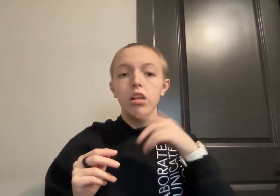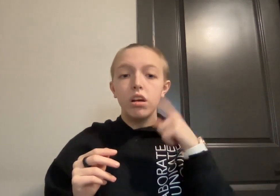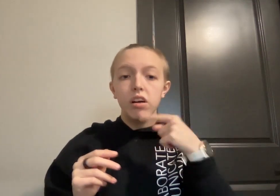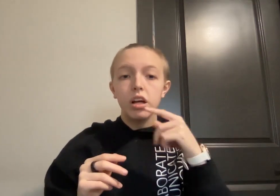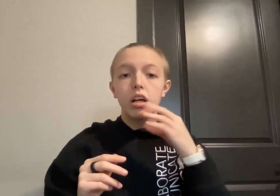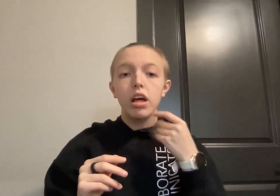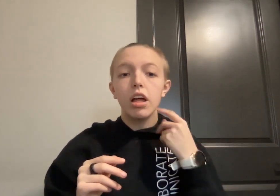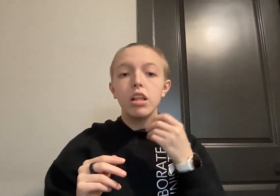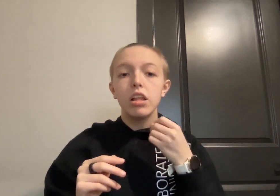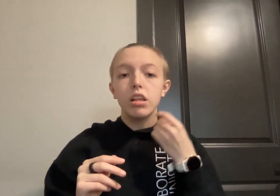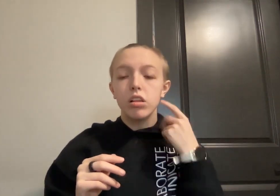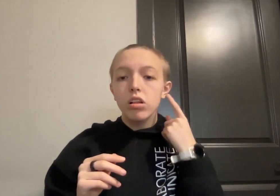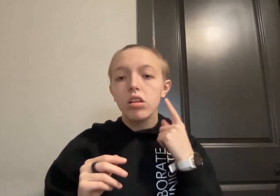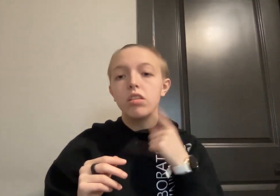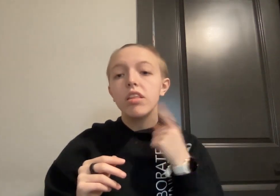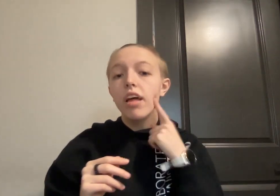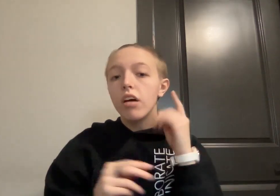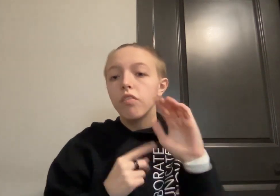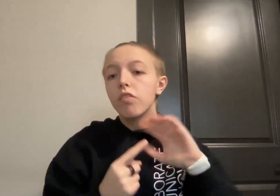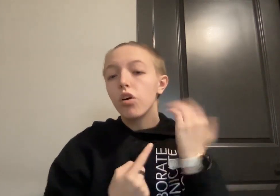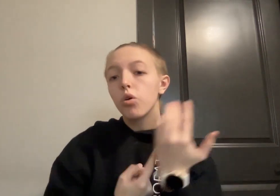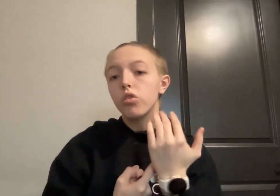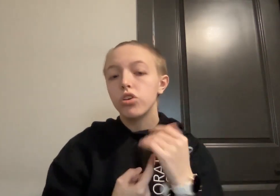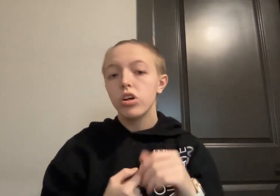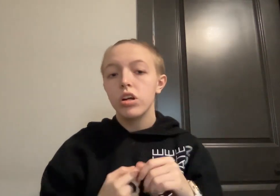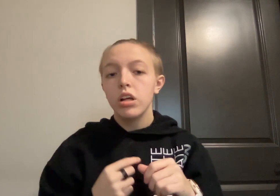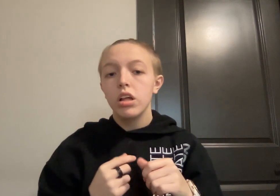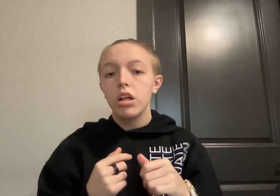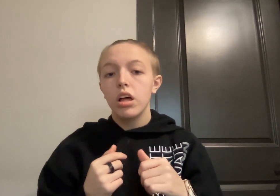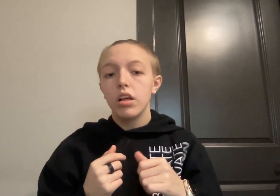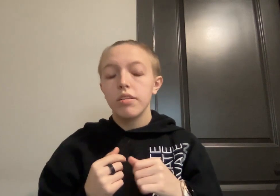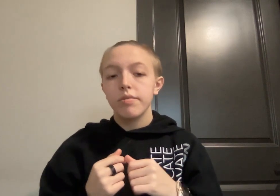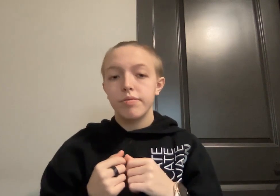hearing and deaf culture.